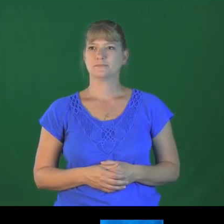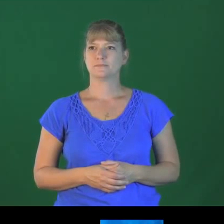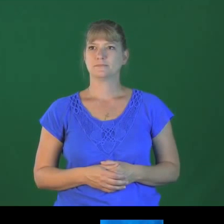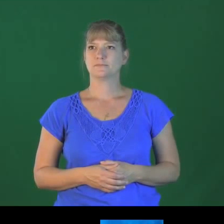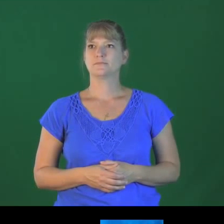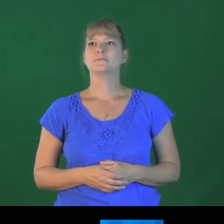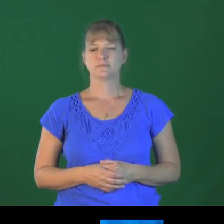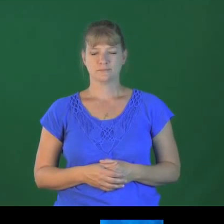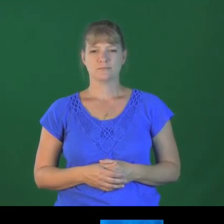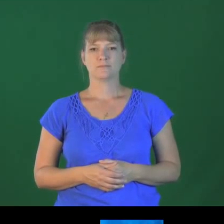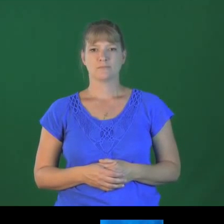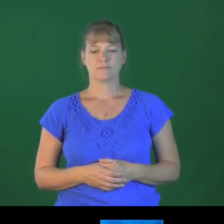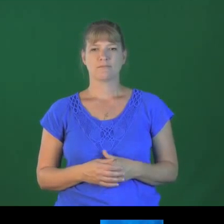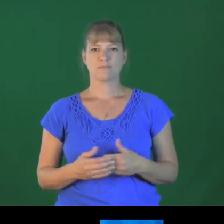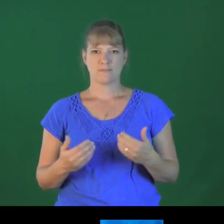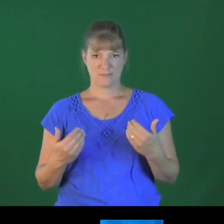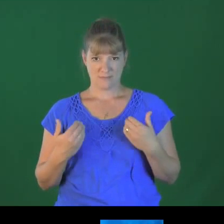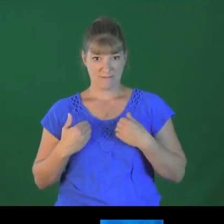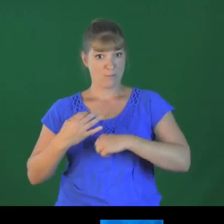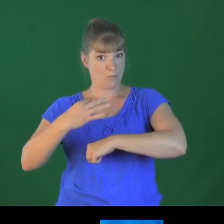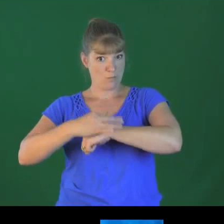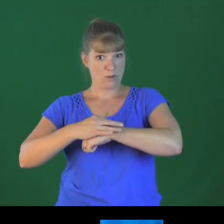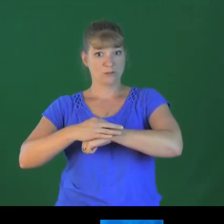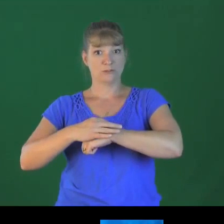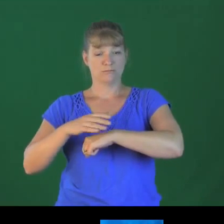They do make vibrating watches,